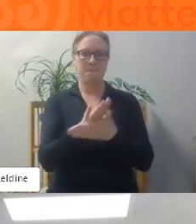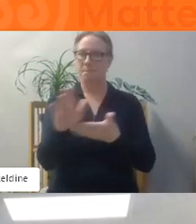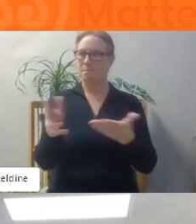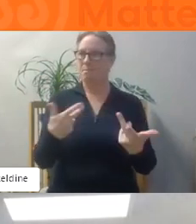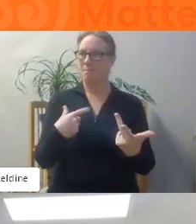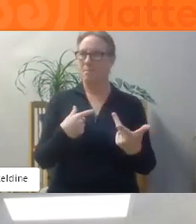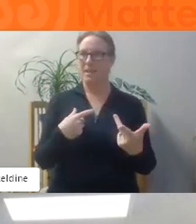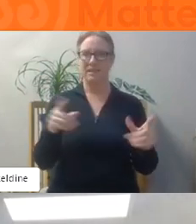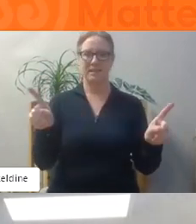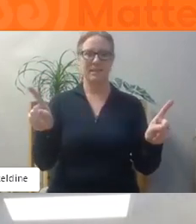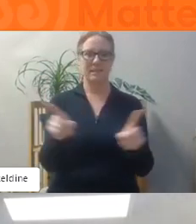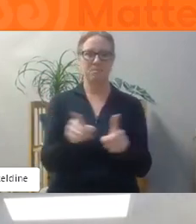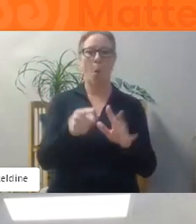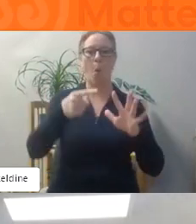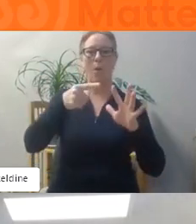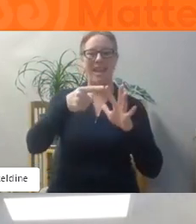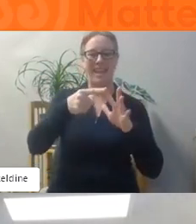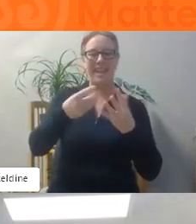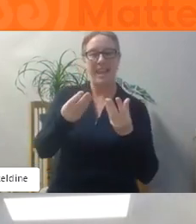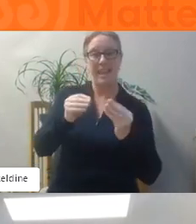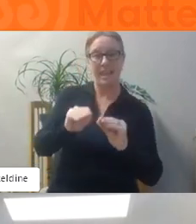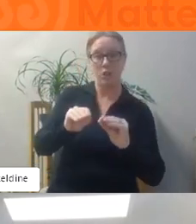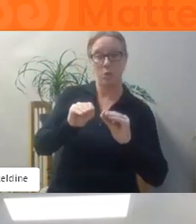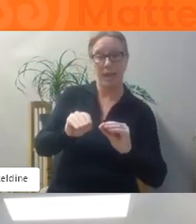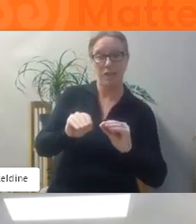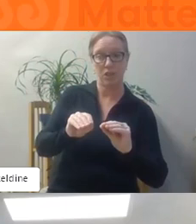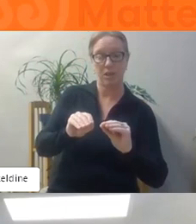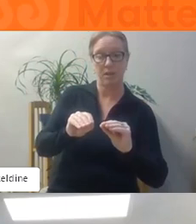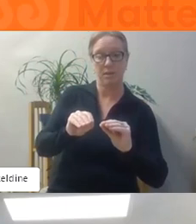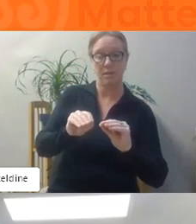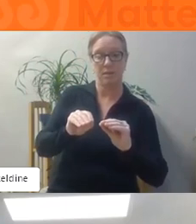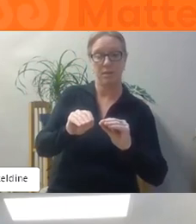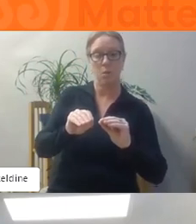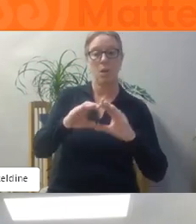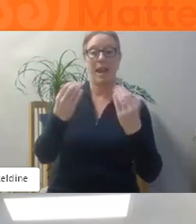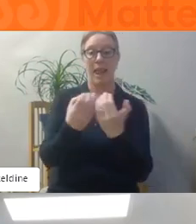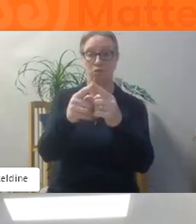E, which is education, formal schooling and classrooms. Education with